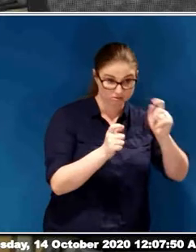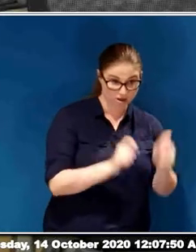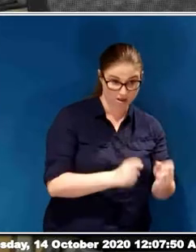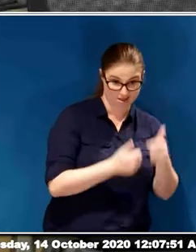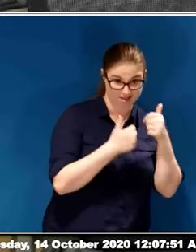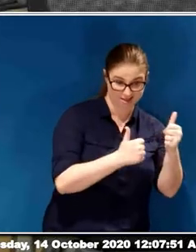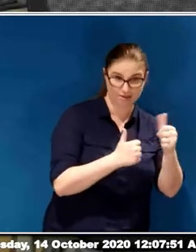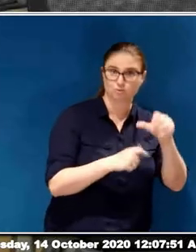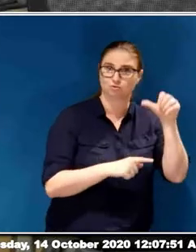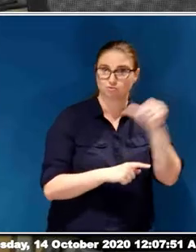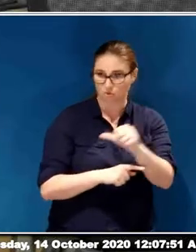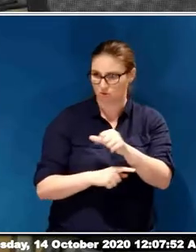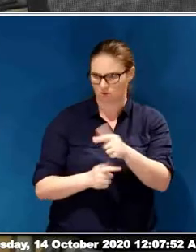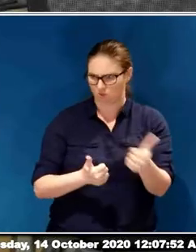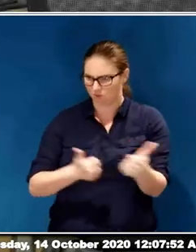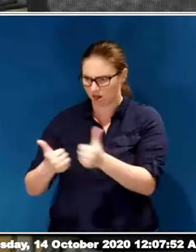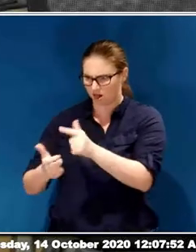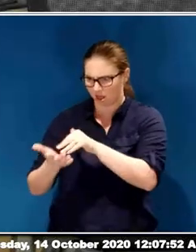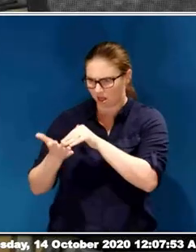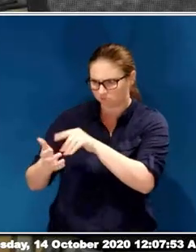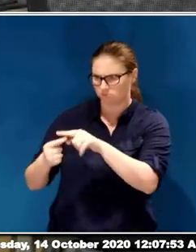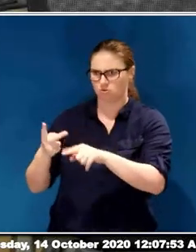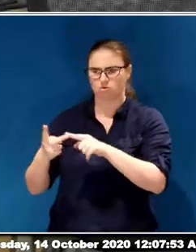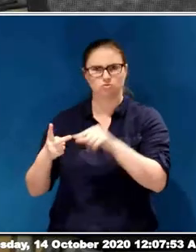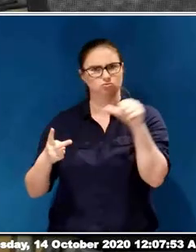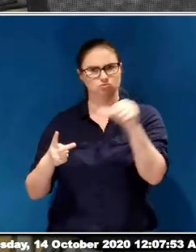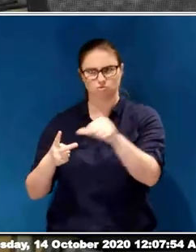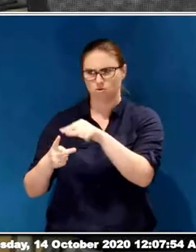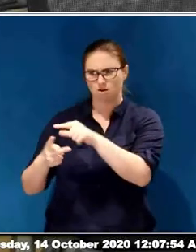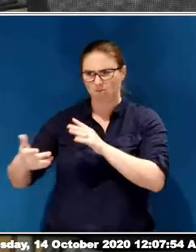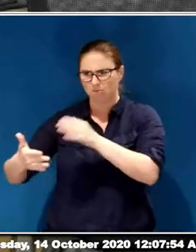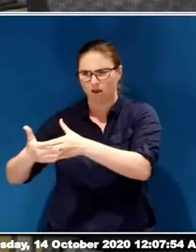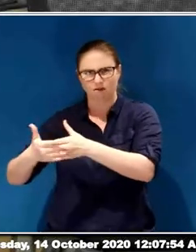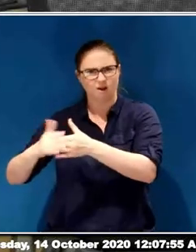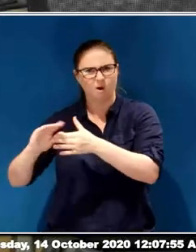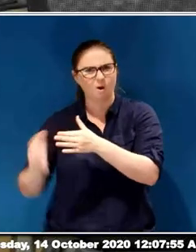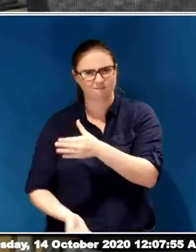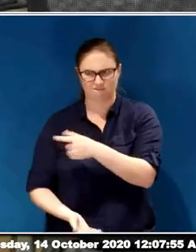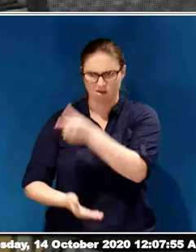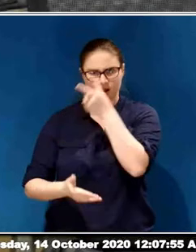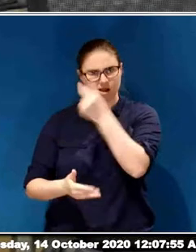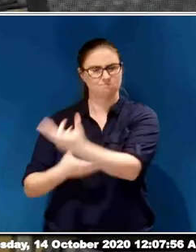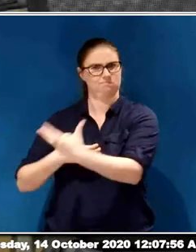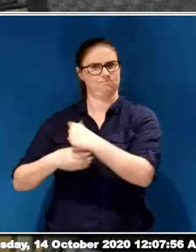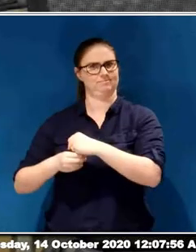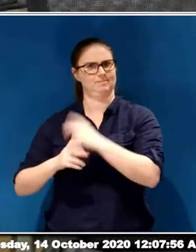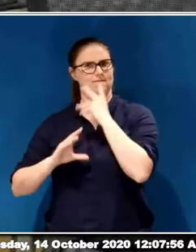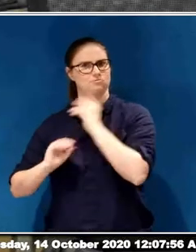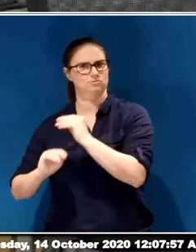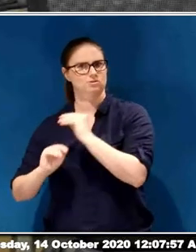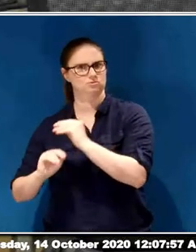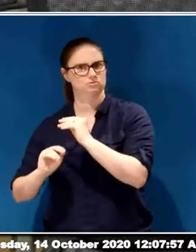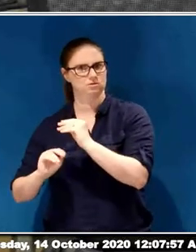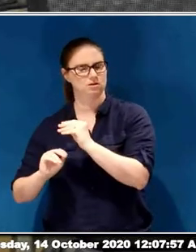but they can be reactive, that is, how to respond to under-achievement,